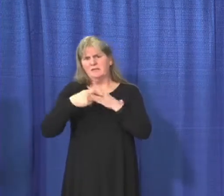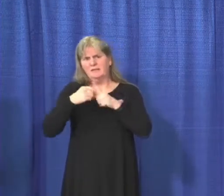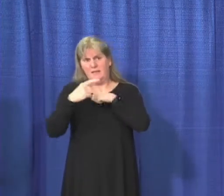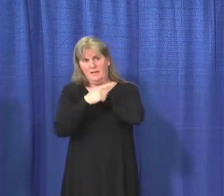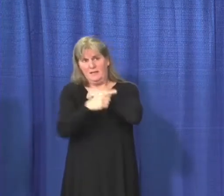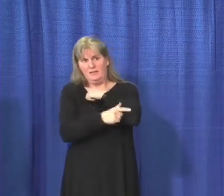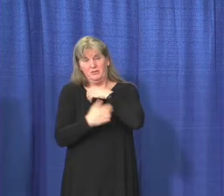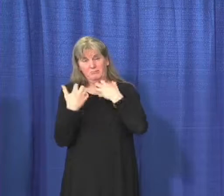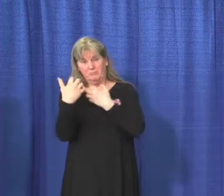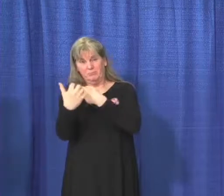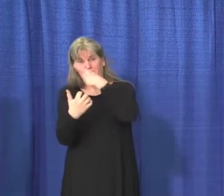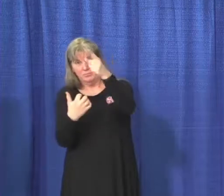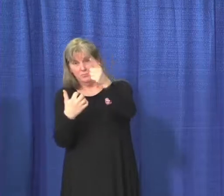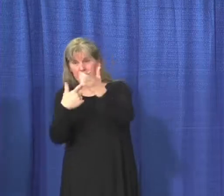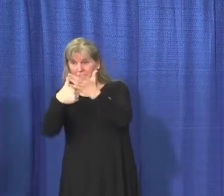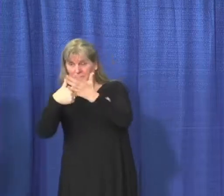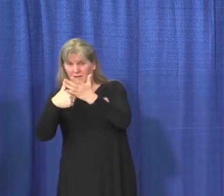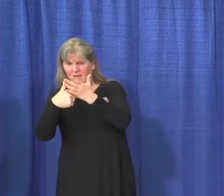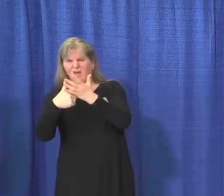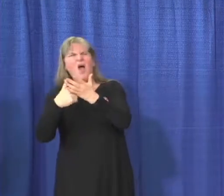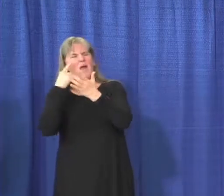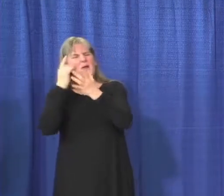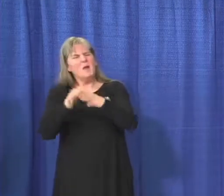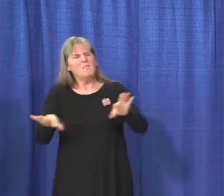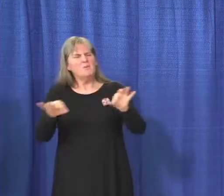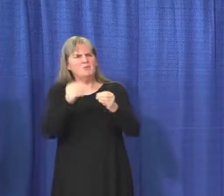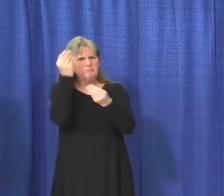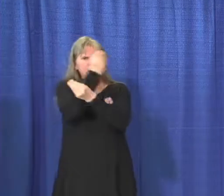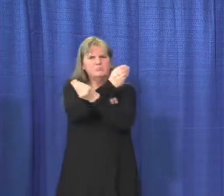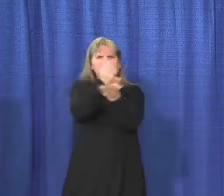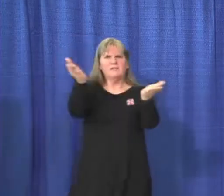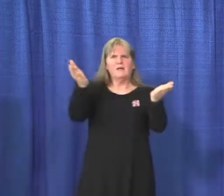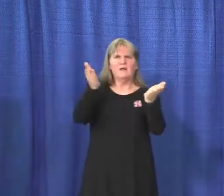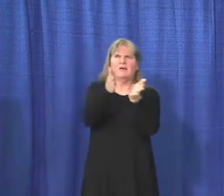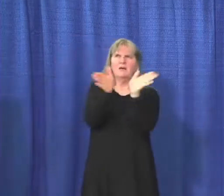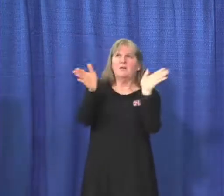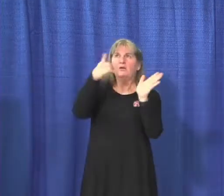talk to Yukon about what is contained out of the 15 million